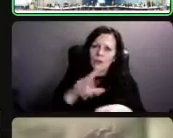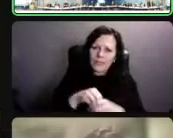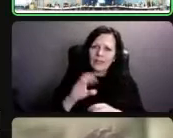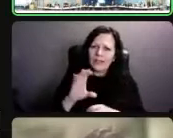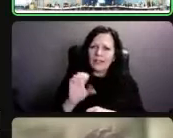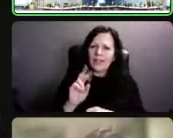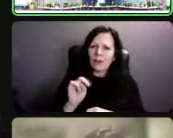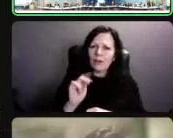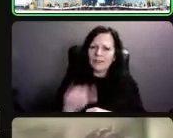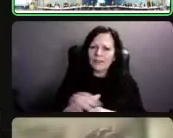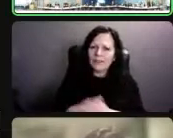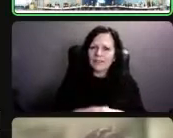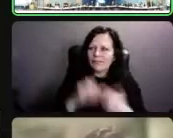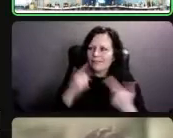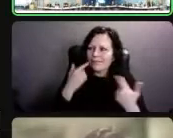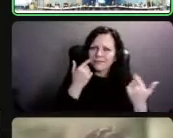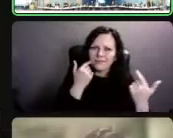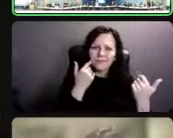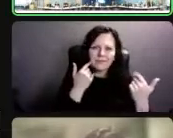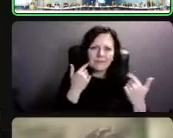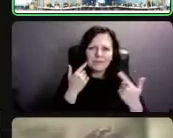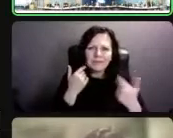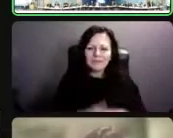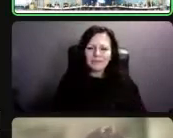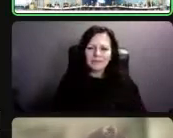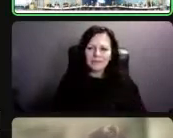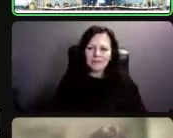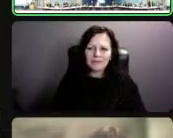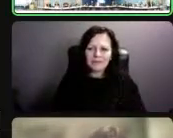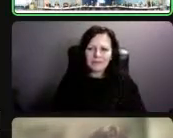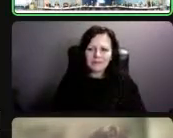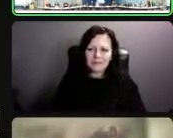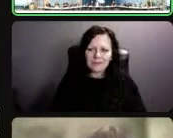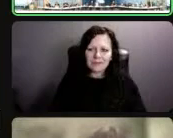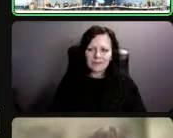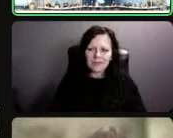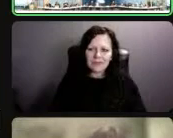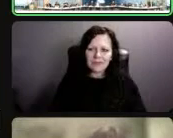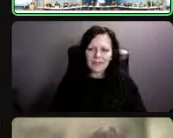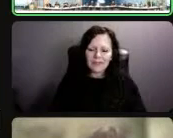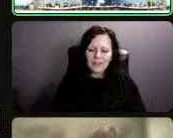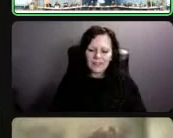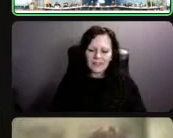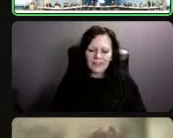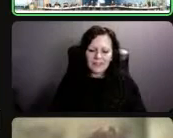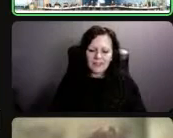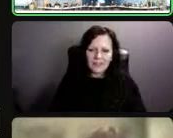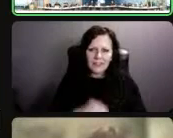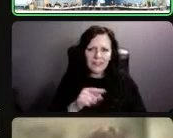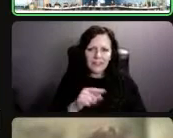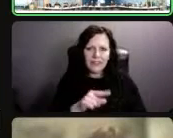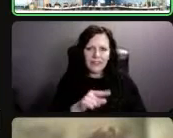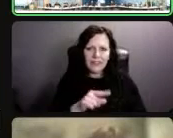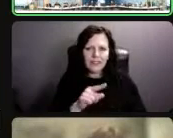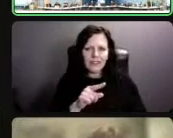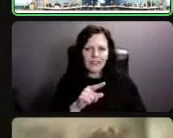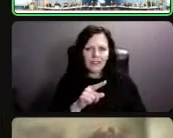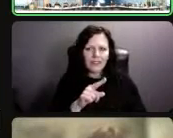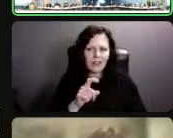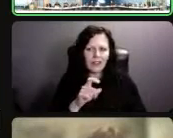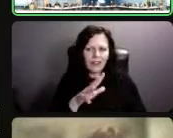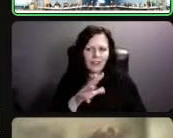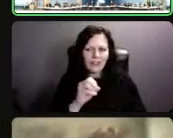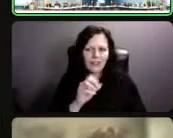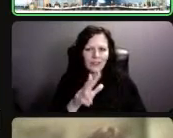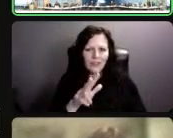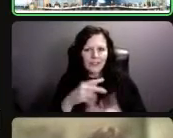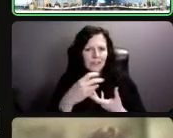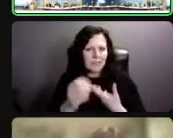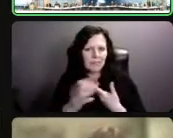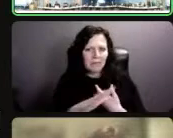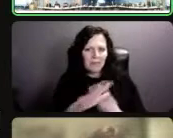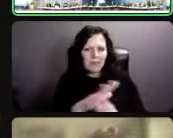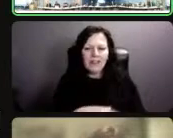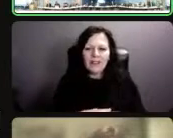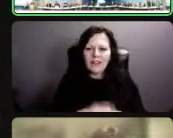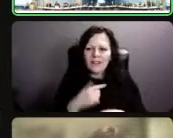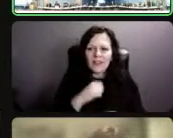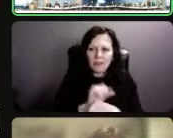YOU KNOW I WORK IN A CITY